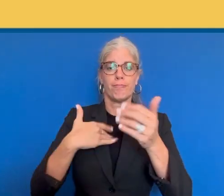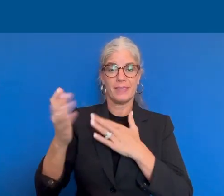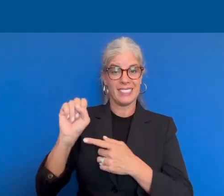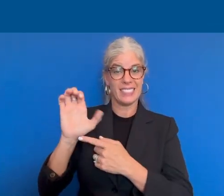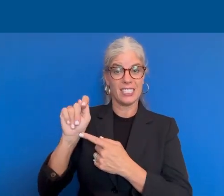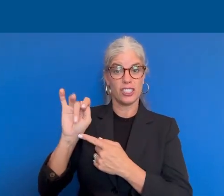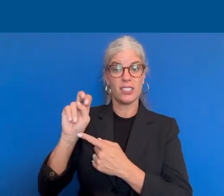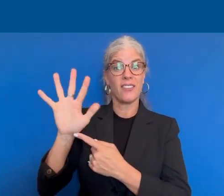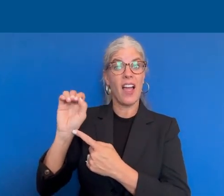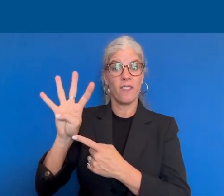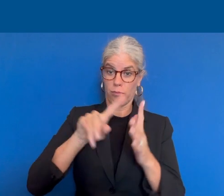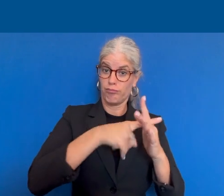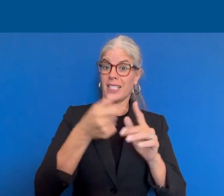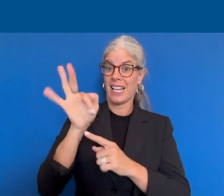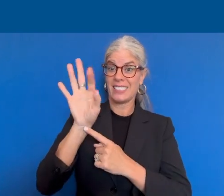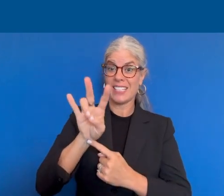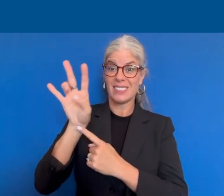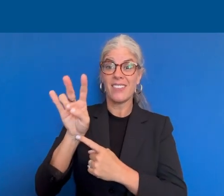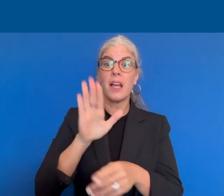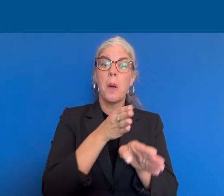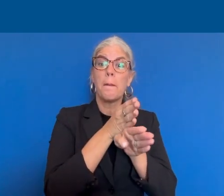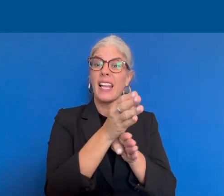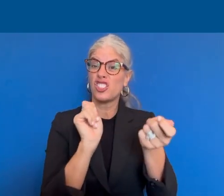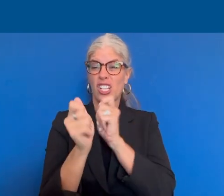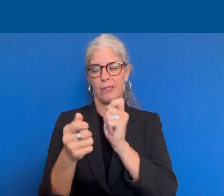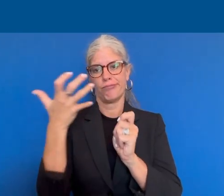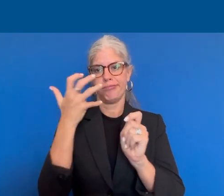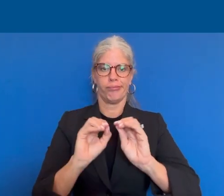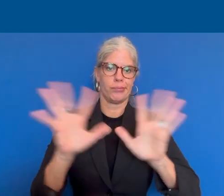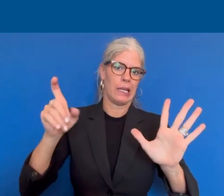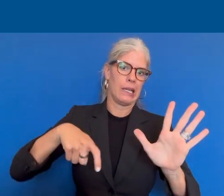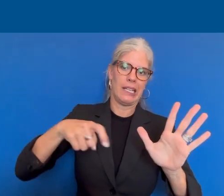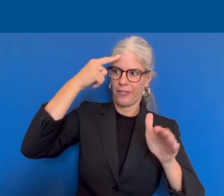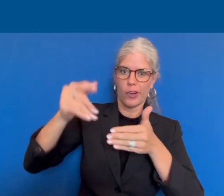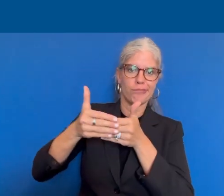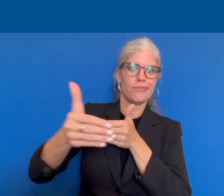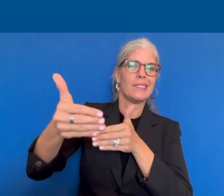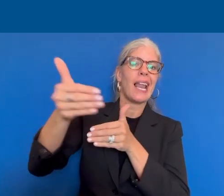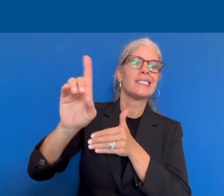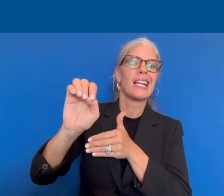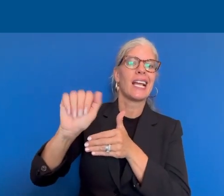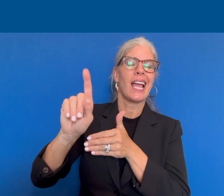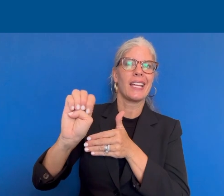Even with Section 504 enacted in 1977, the need for major changes remained clear throughout the next decade.